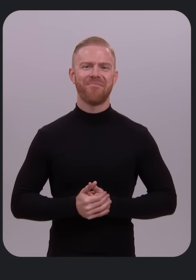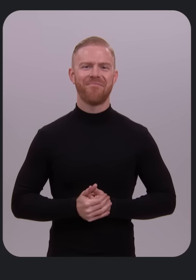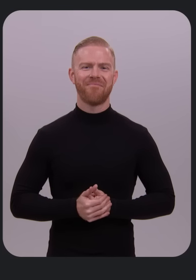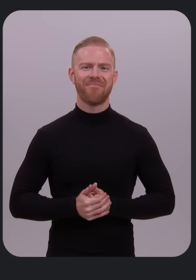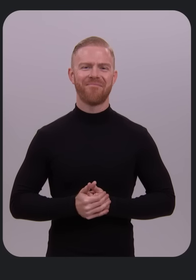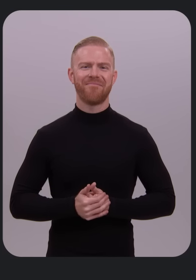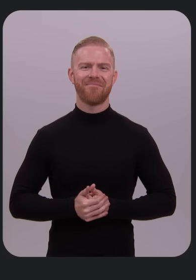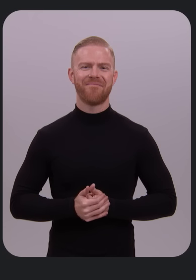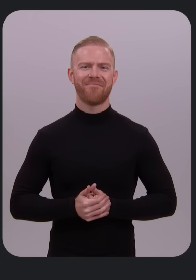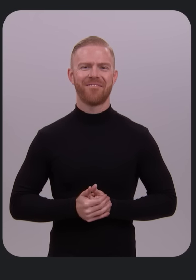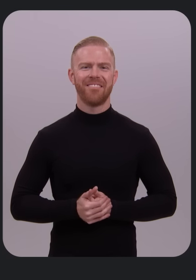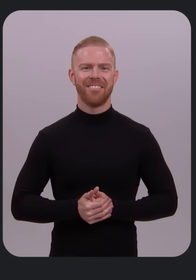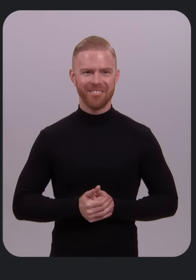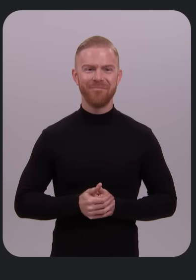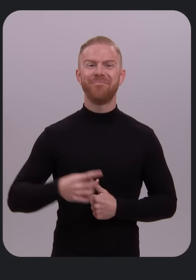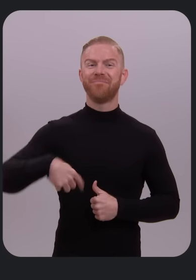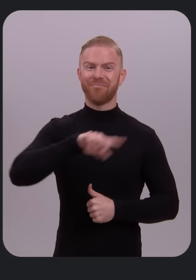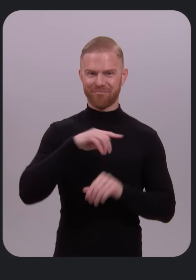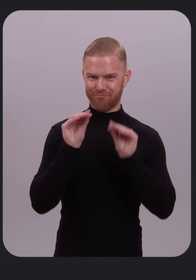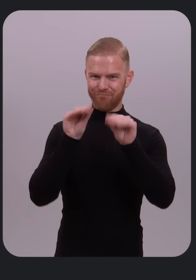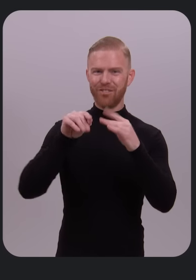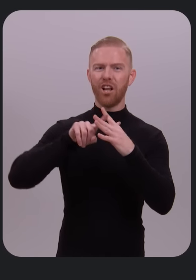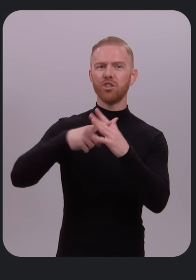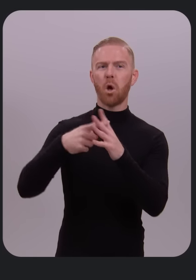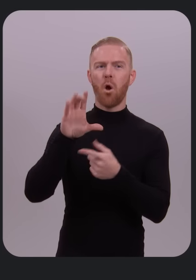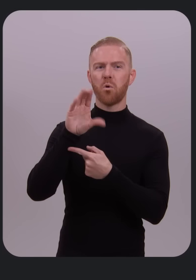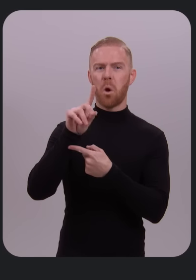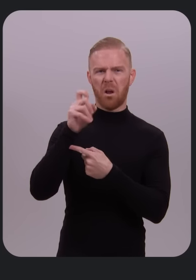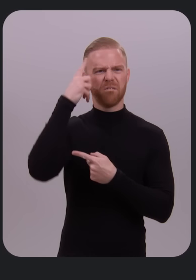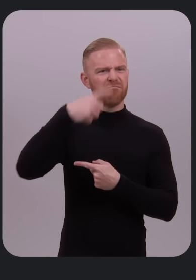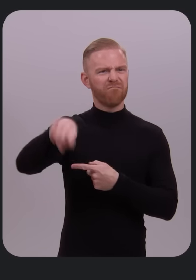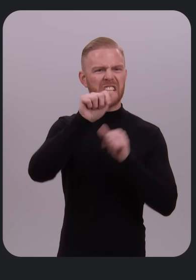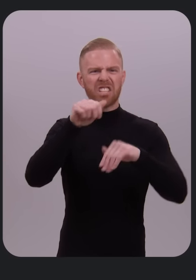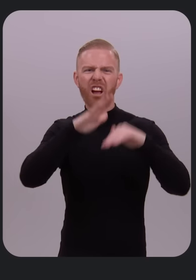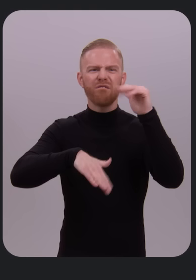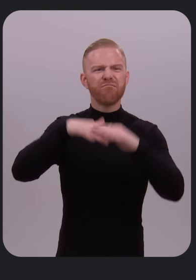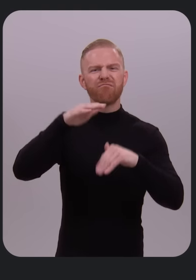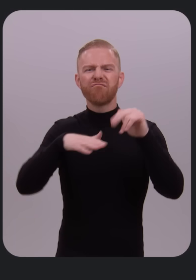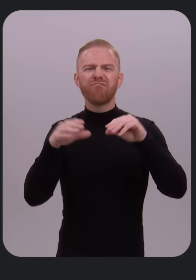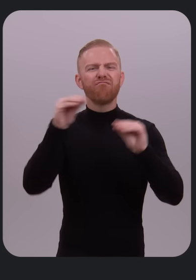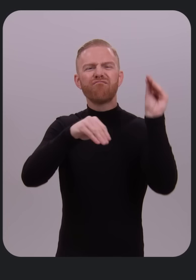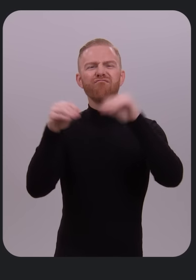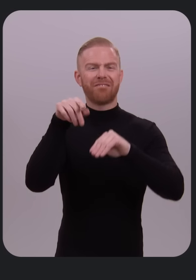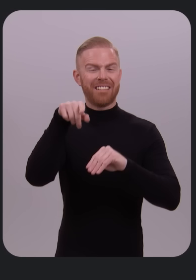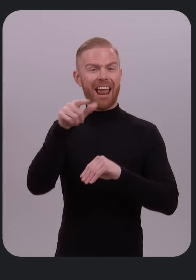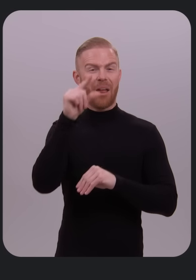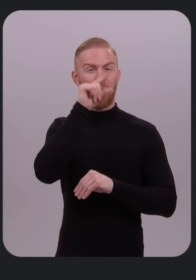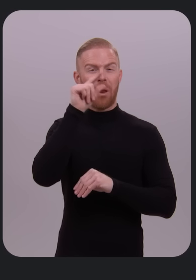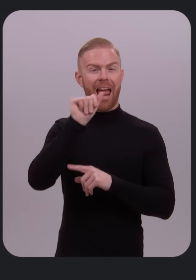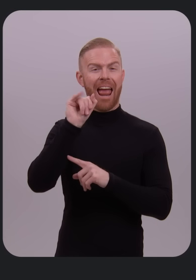We've put the starter code for anyone to build on top of this demo in Google AI Studio, so go try it out.